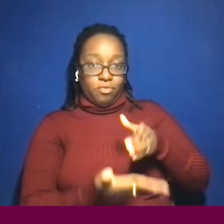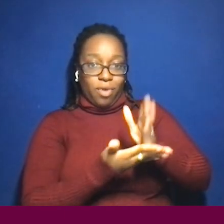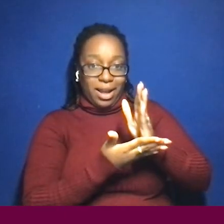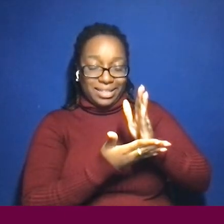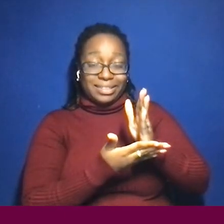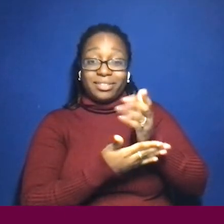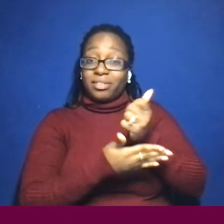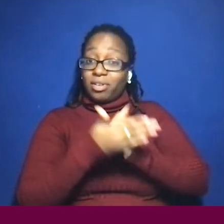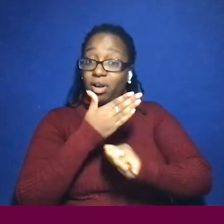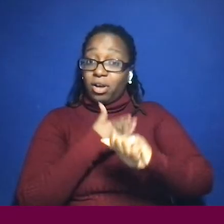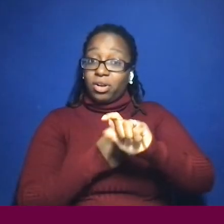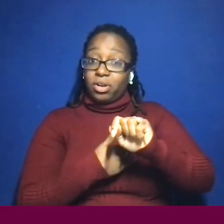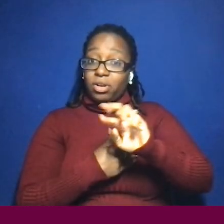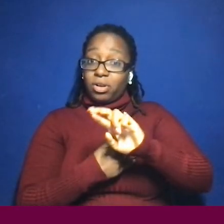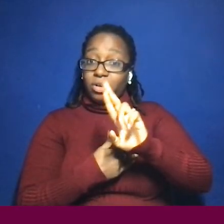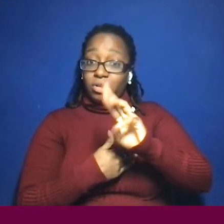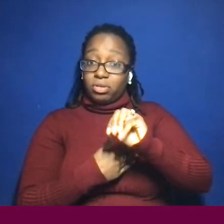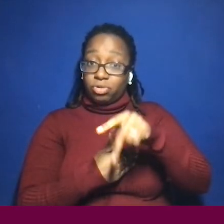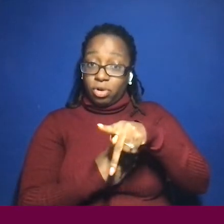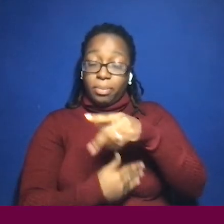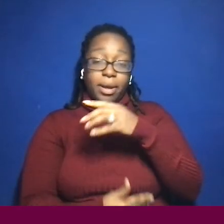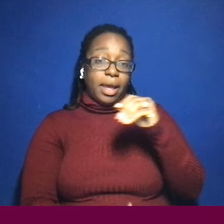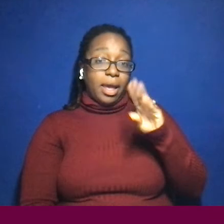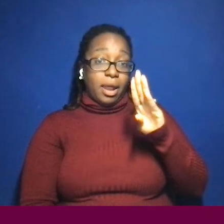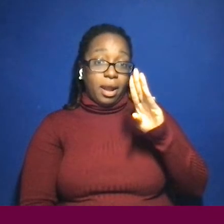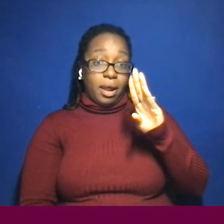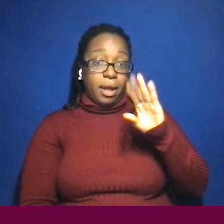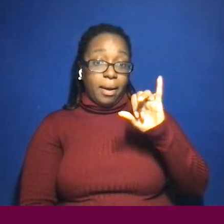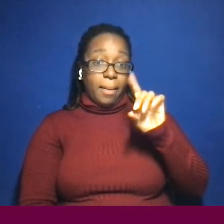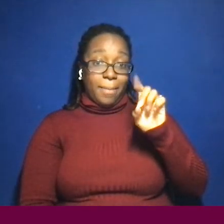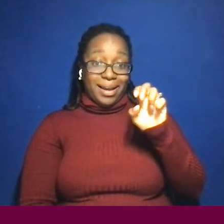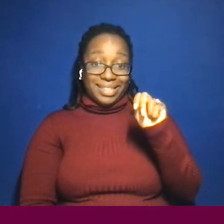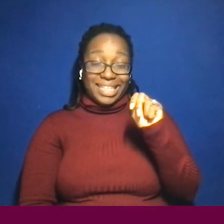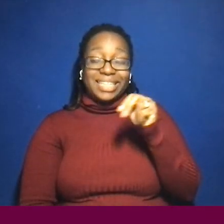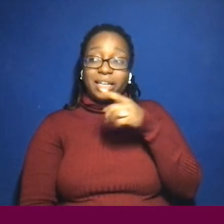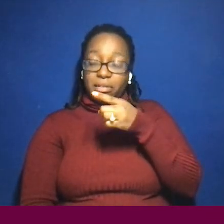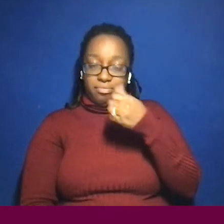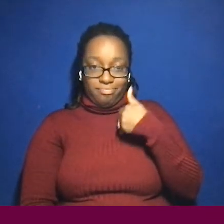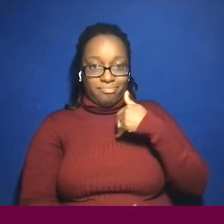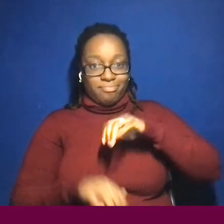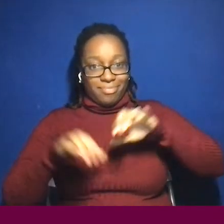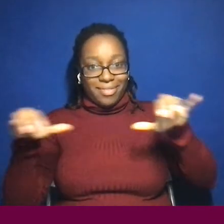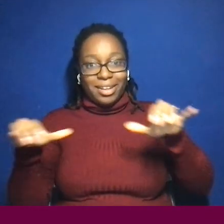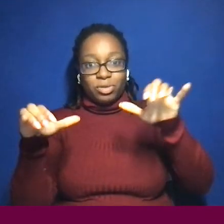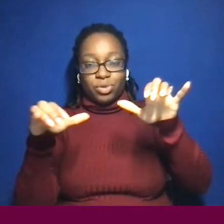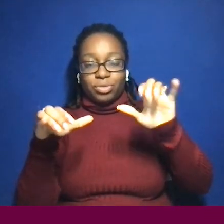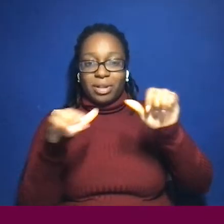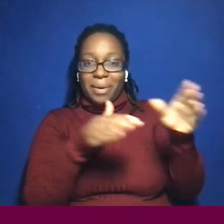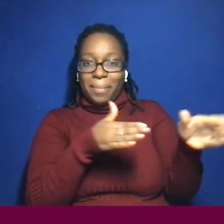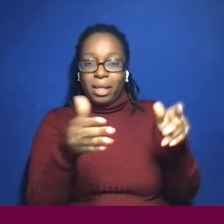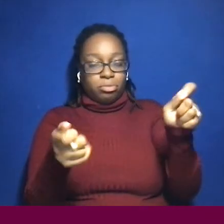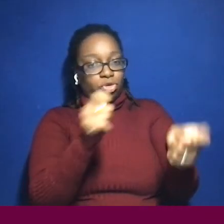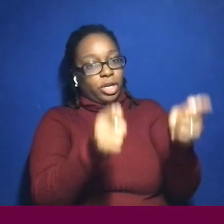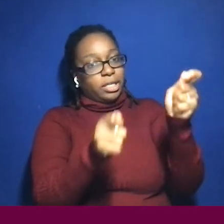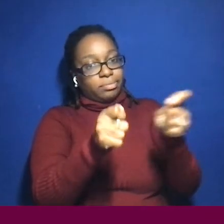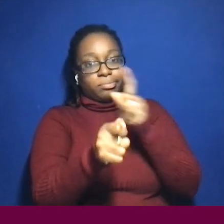Trump and Biden and action was taken and those plans were changed to comply with civil rights